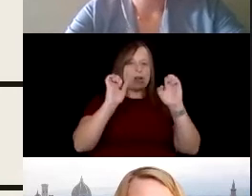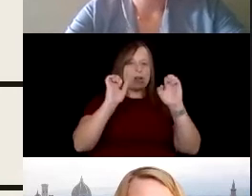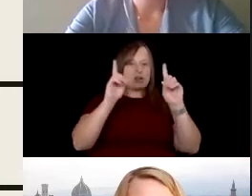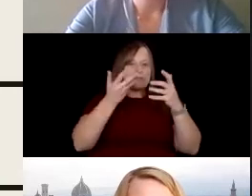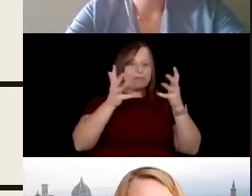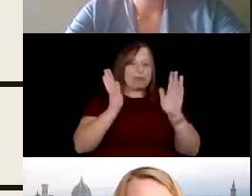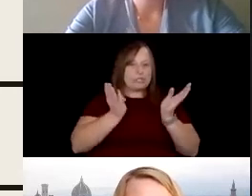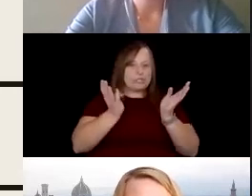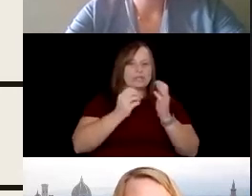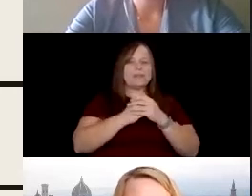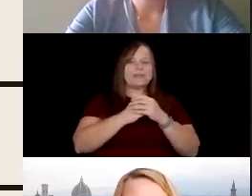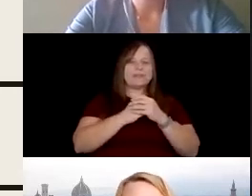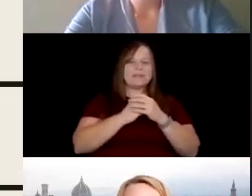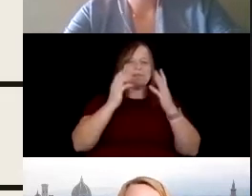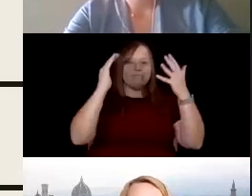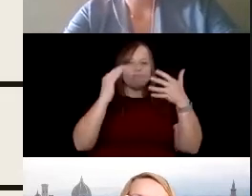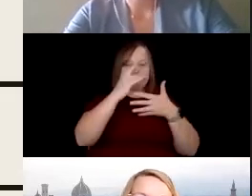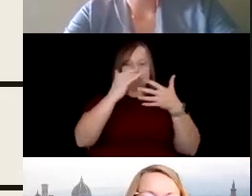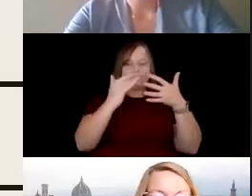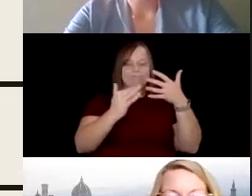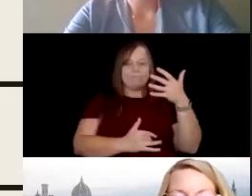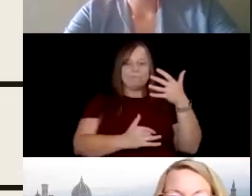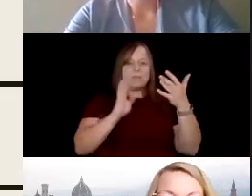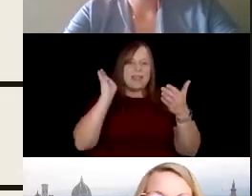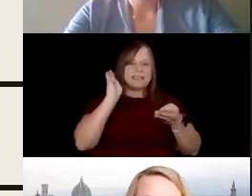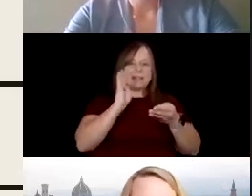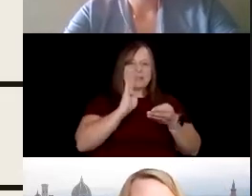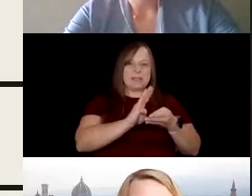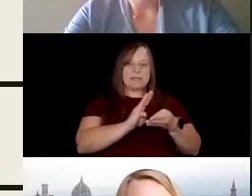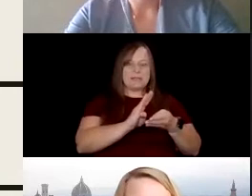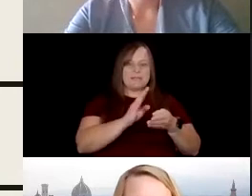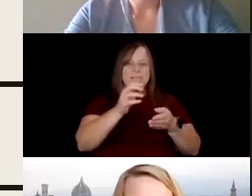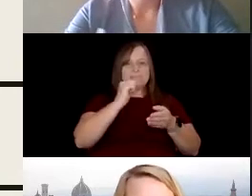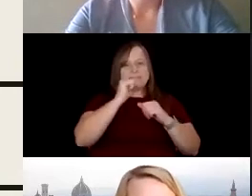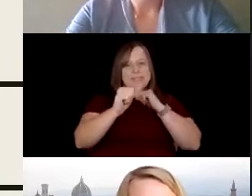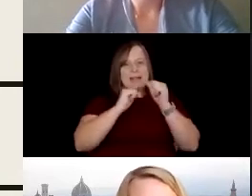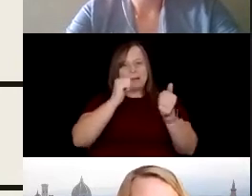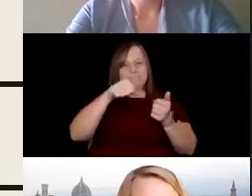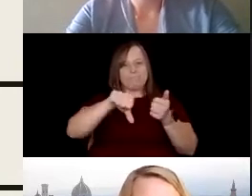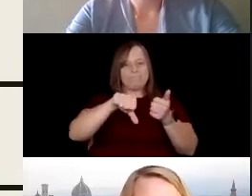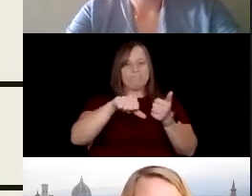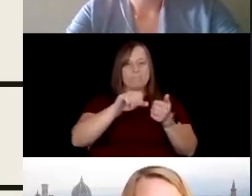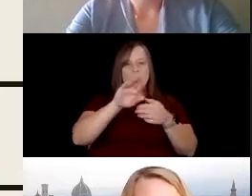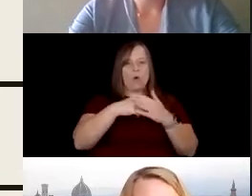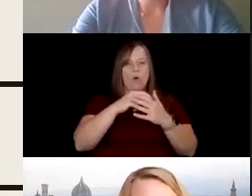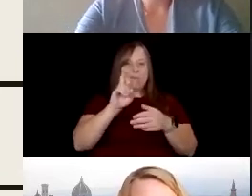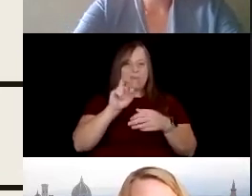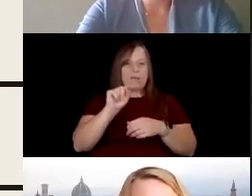And then the farther down the chart you go, the more likely it is that you're gonna be denied kind of all veterans-based benefits.